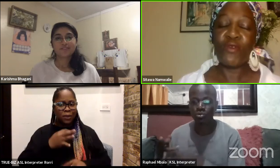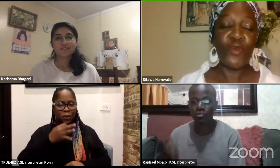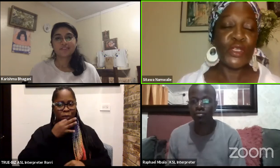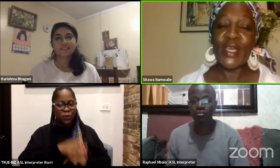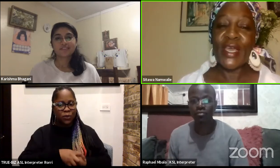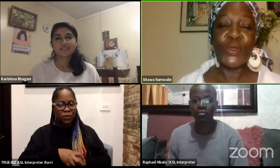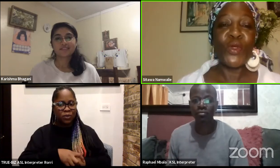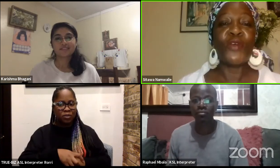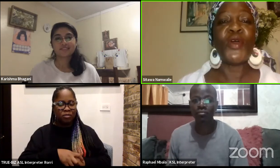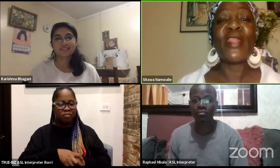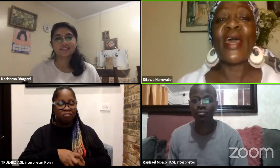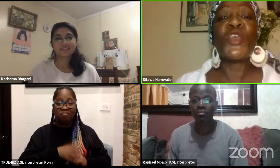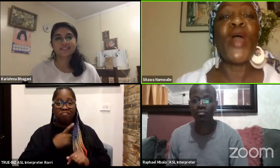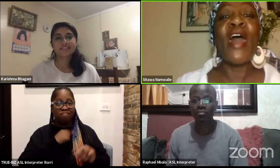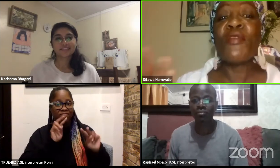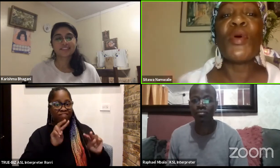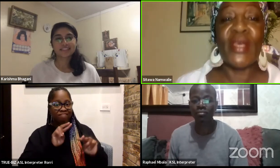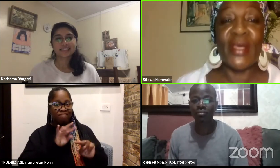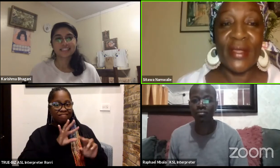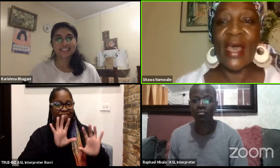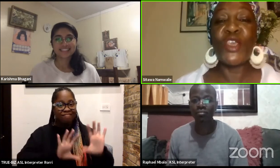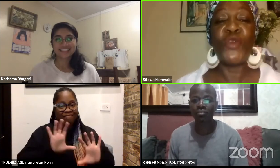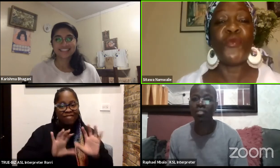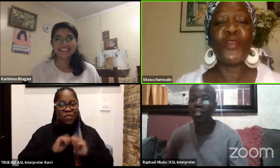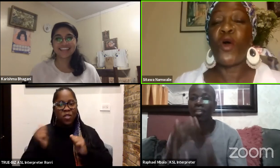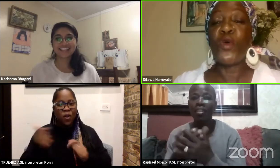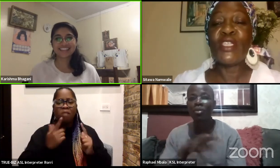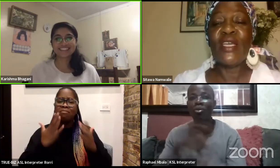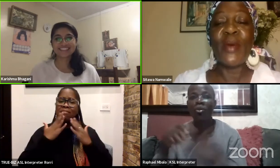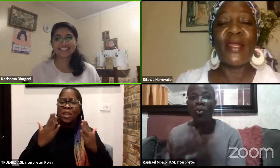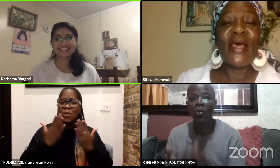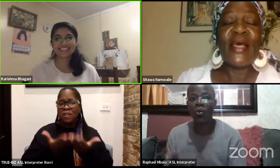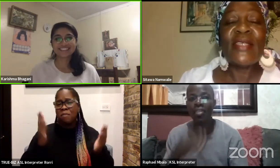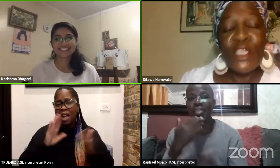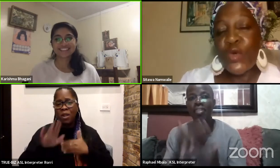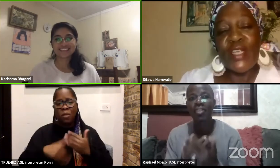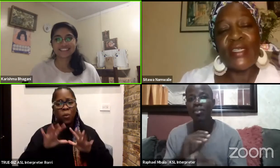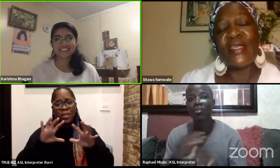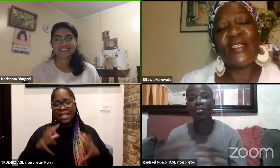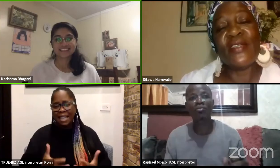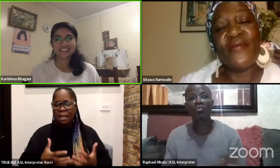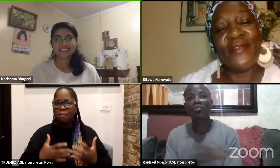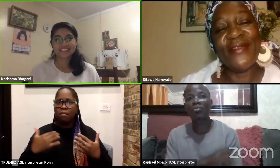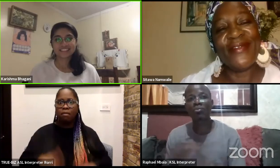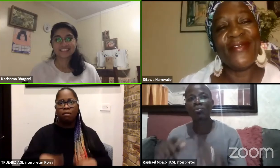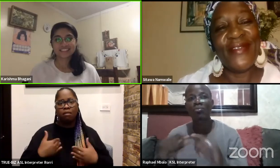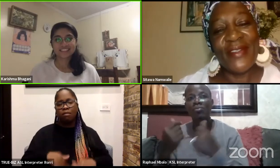I look forward to engaging all of you and thank you everybody, thank you the whole team and such a great initiative.